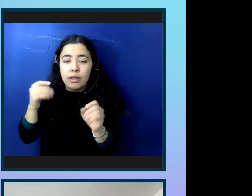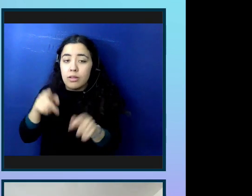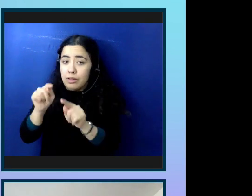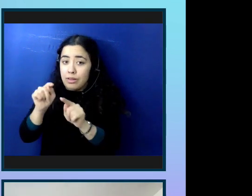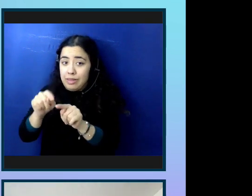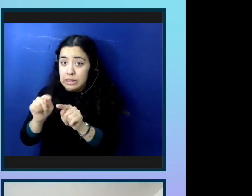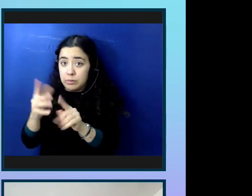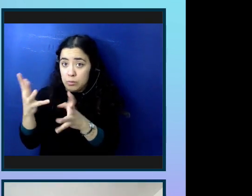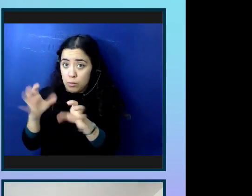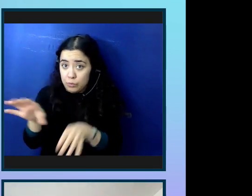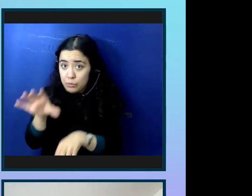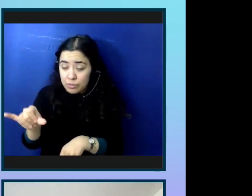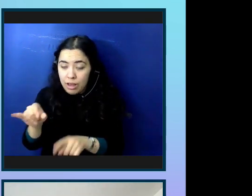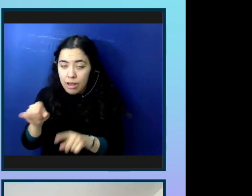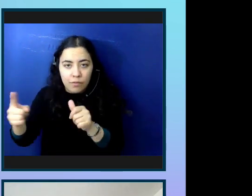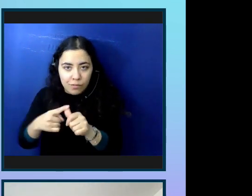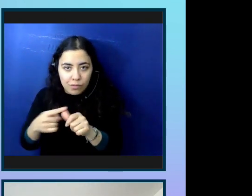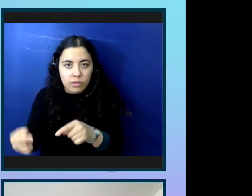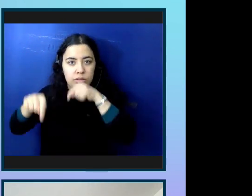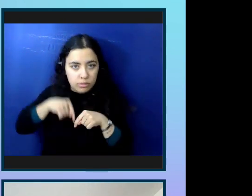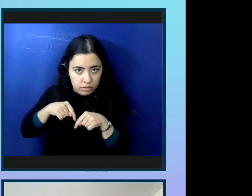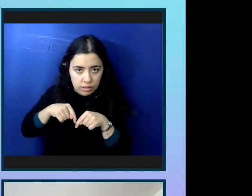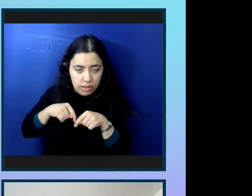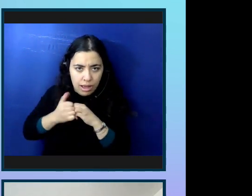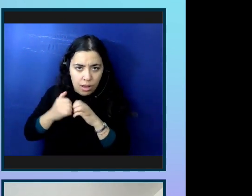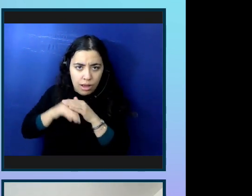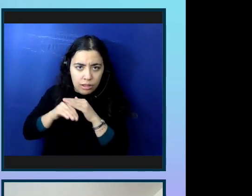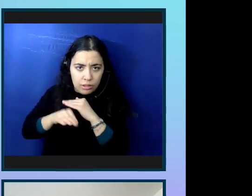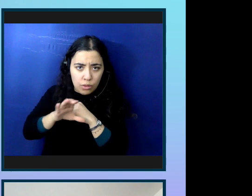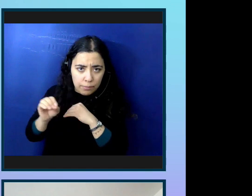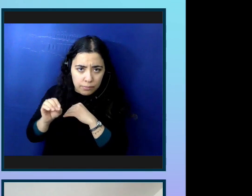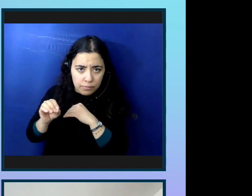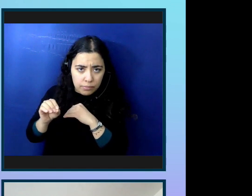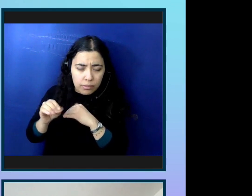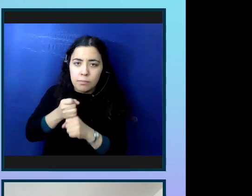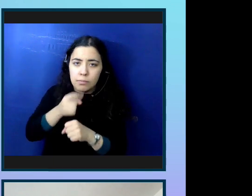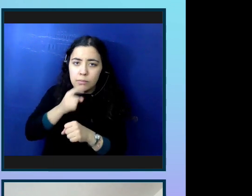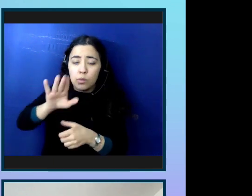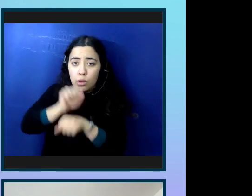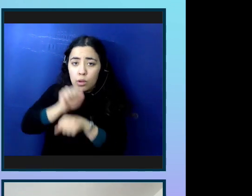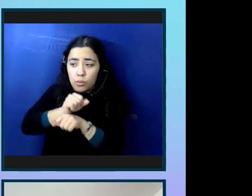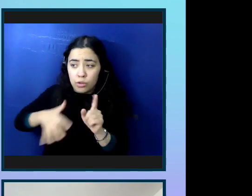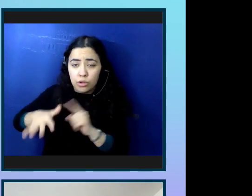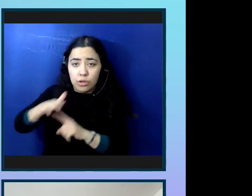the way to even access your company, access work at where you are, that that process is accessible in the first place.